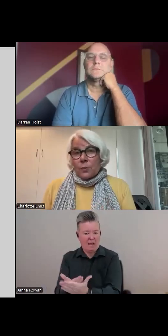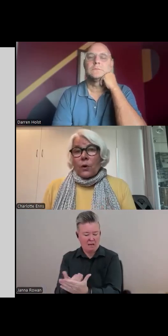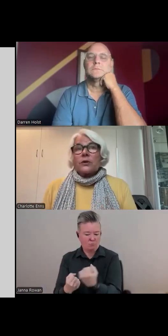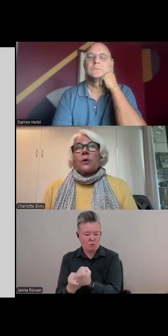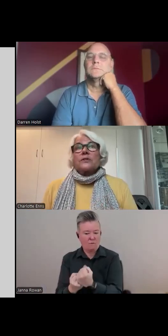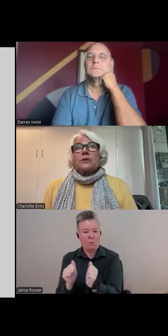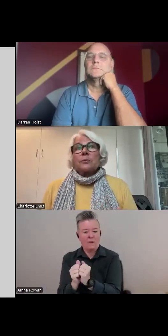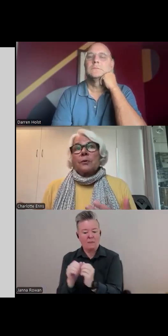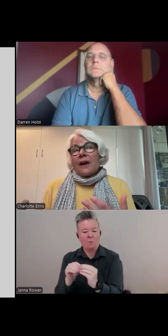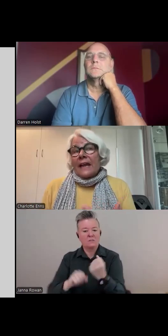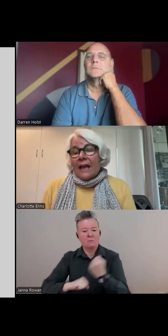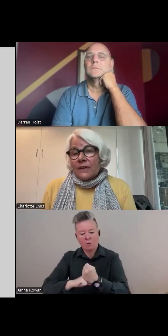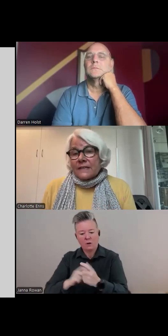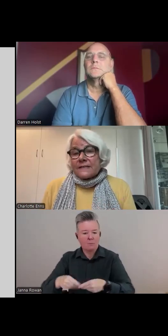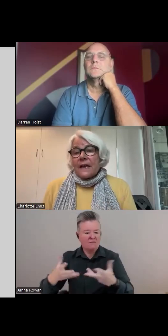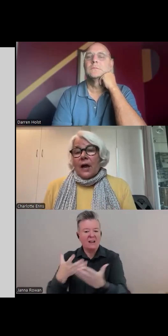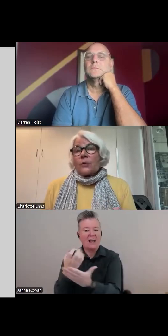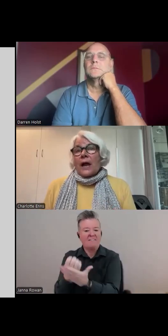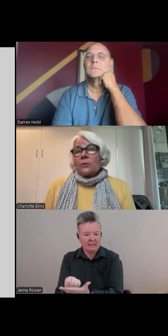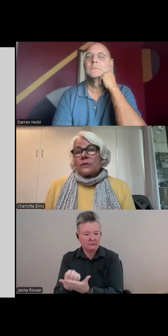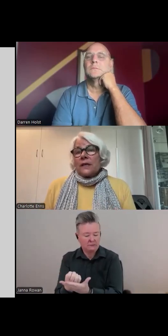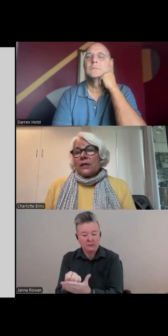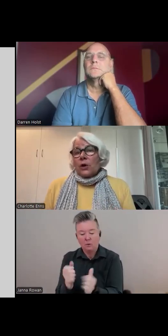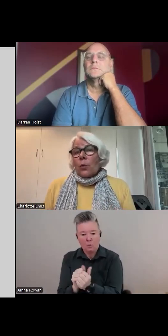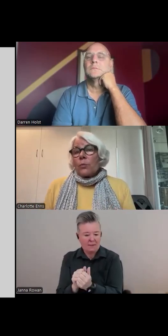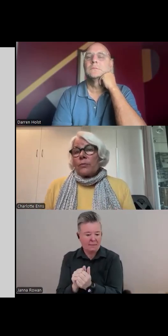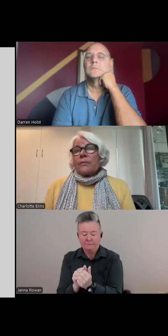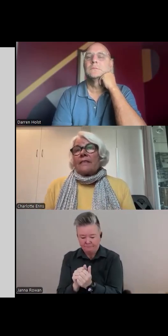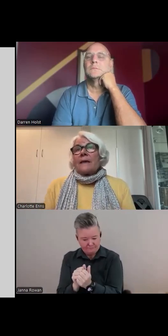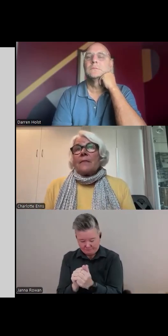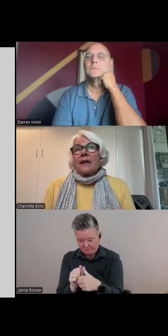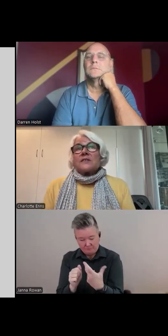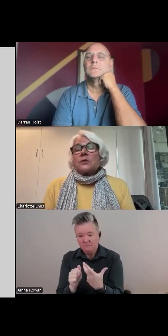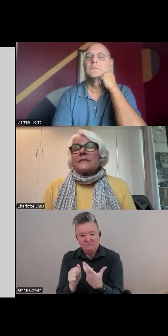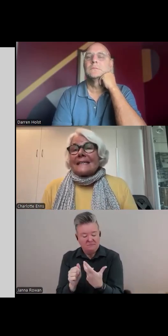or to provide evidence around, you know, that students need